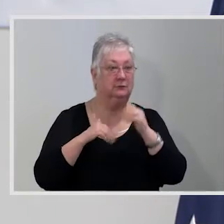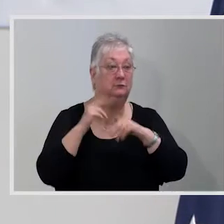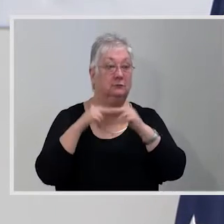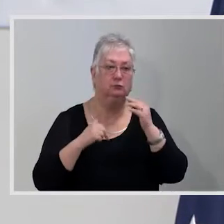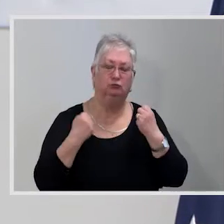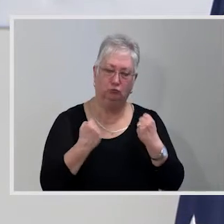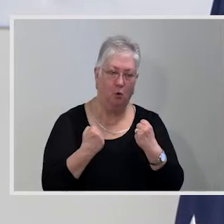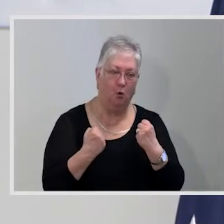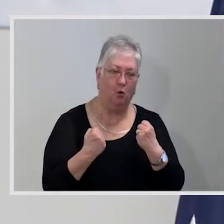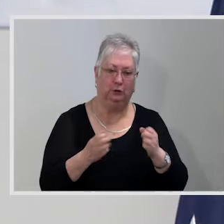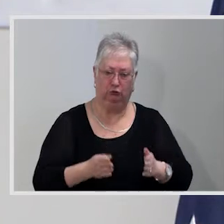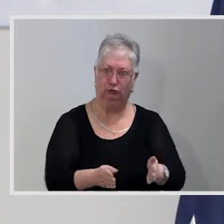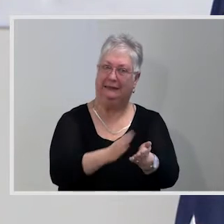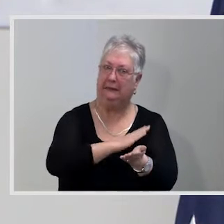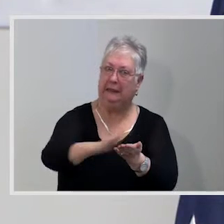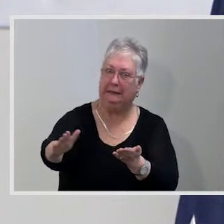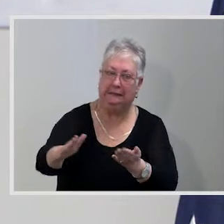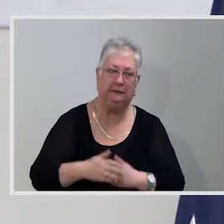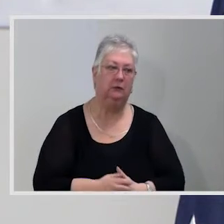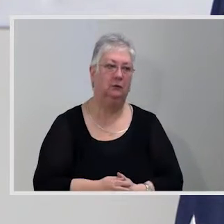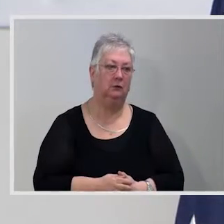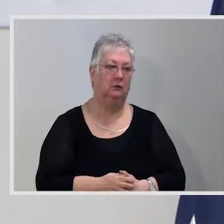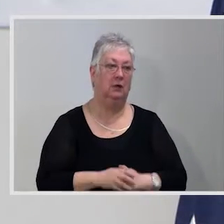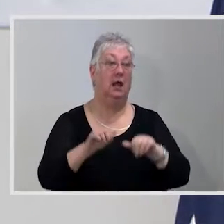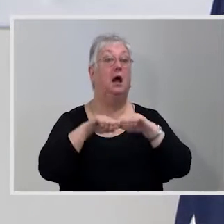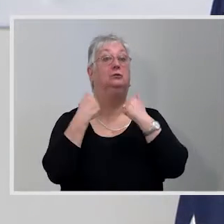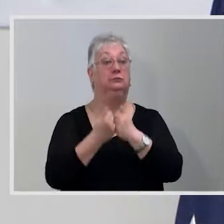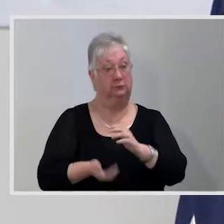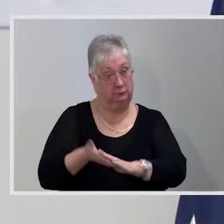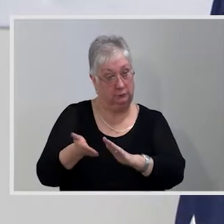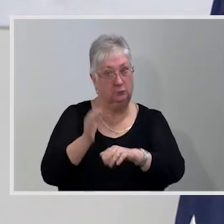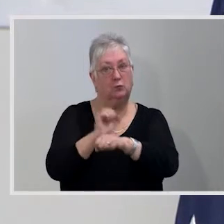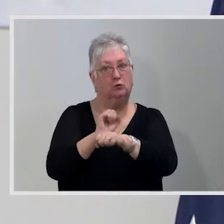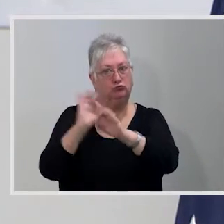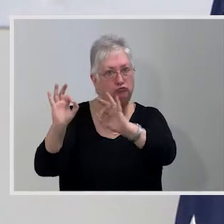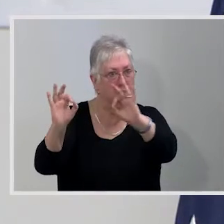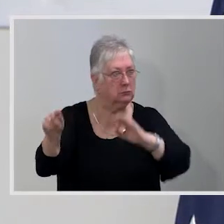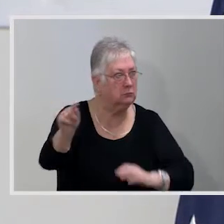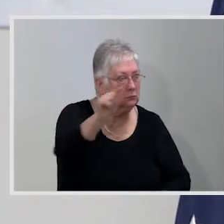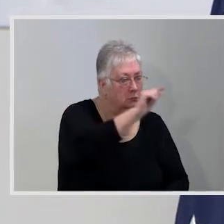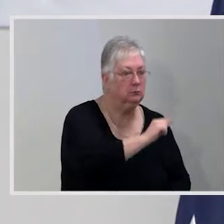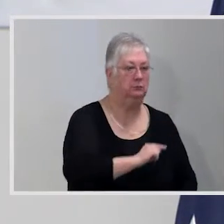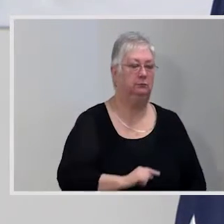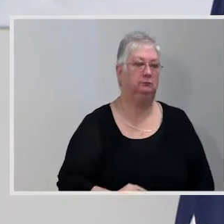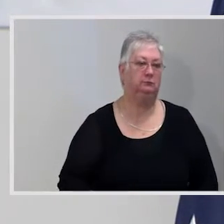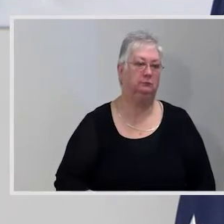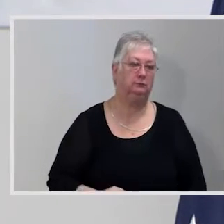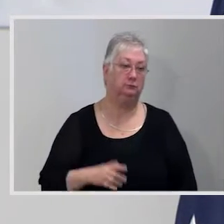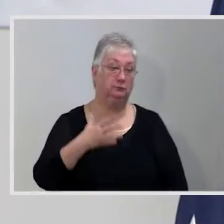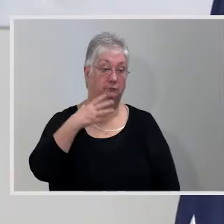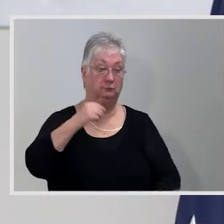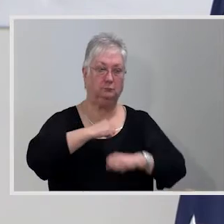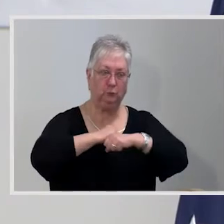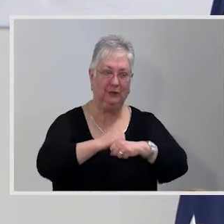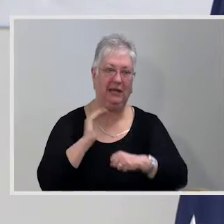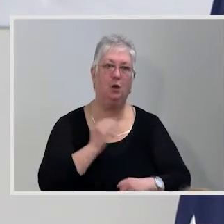WE ALSO USE IT TO PROTECT THE RIGHTS OF OUR RESIDENTS. AND IN D.C., WE VALUE INCLUSIVITY, WE VALUE DIVERSITY.